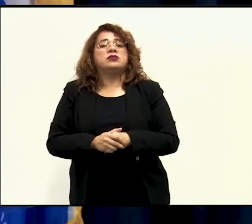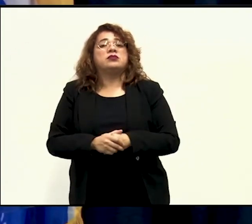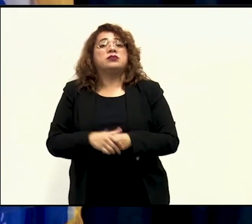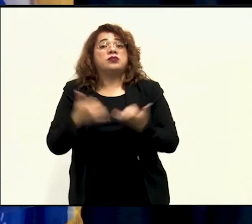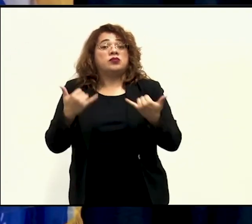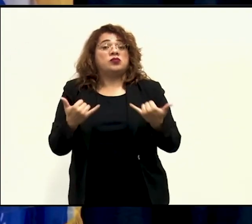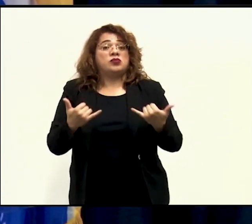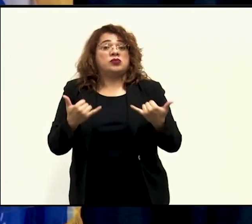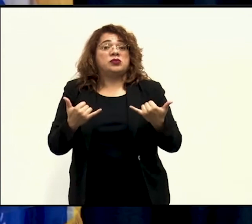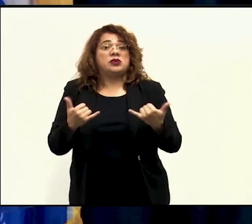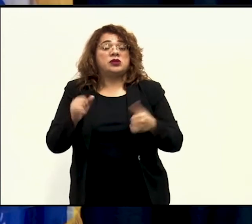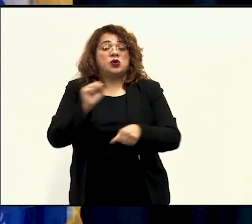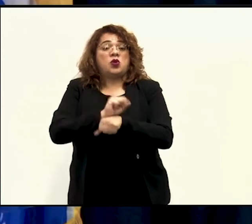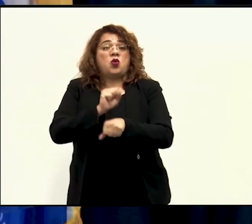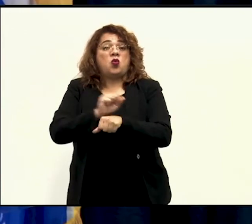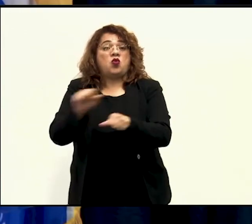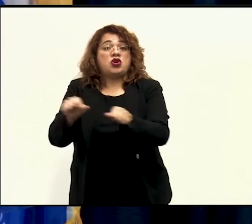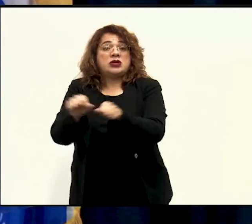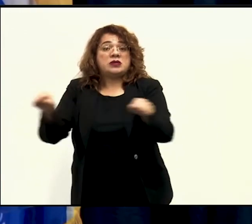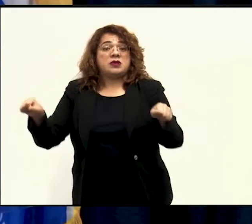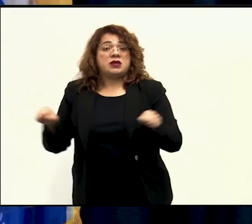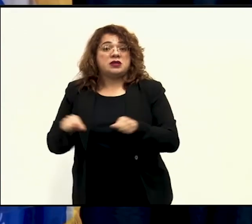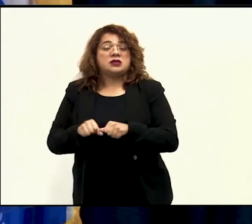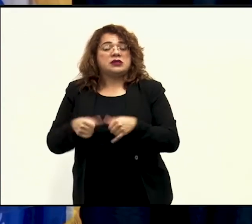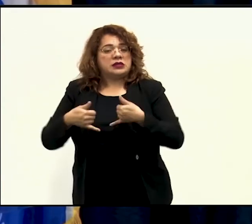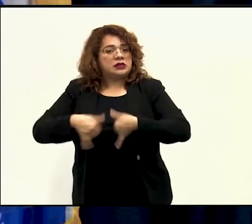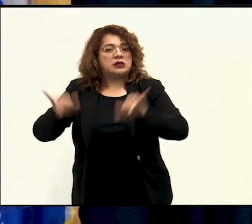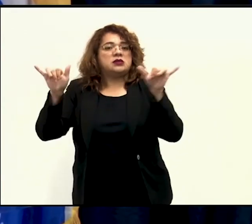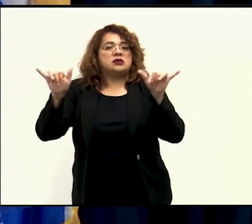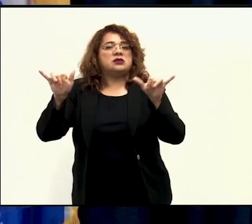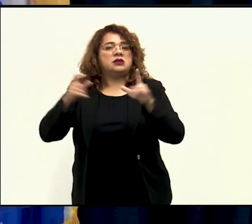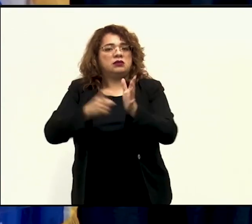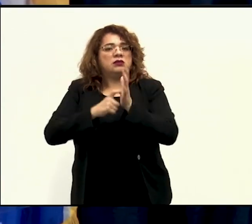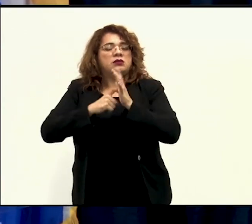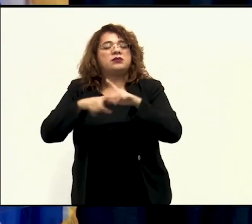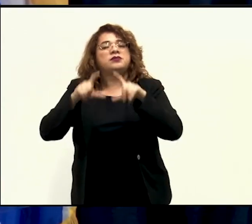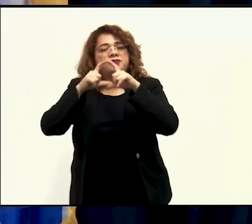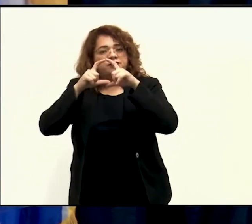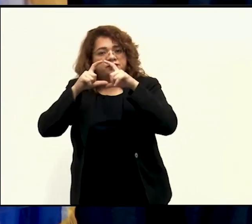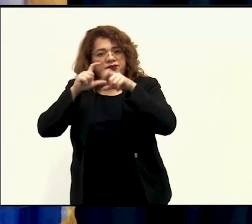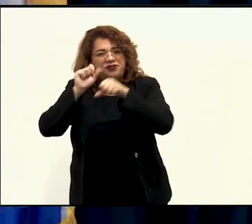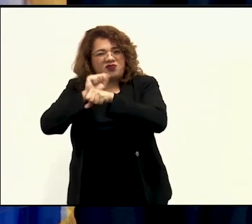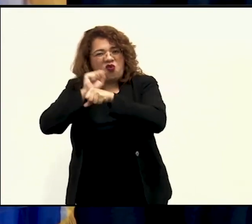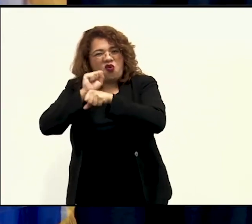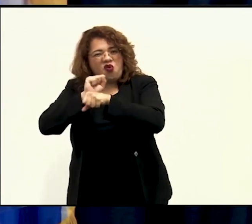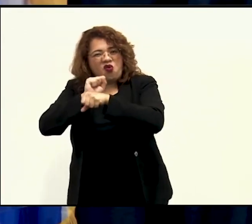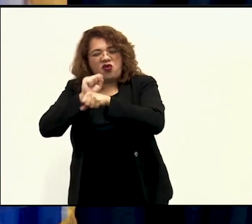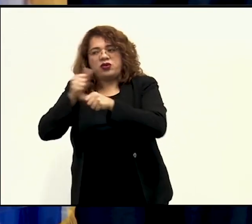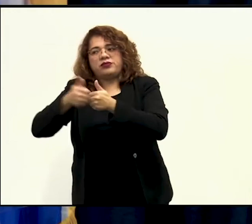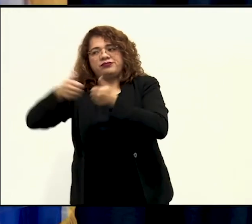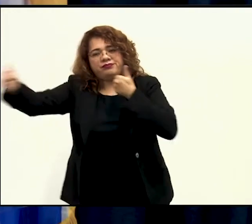right now in workspaces you know we're still continuing to have people work from different places to provide that safety.